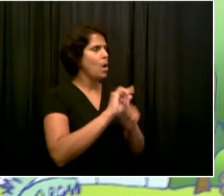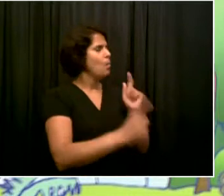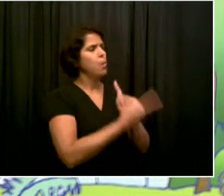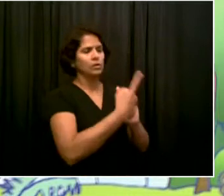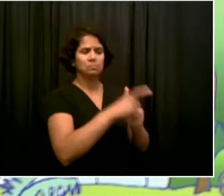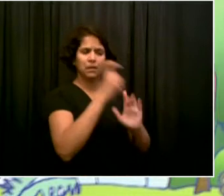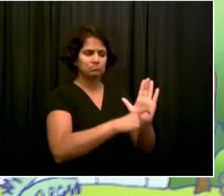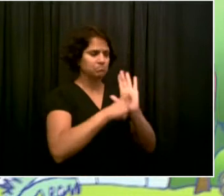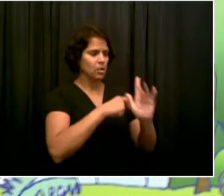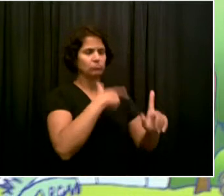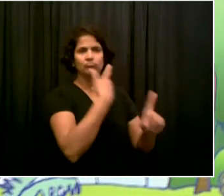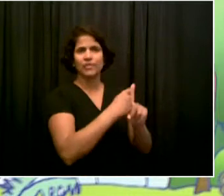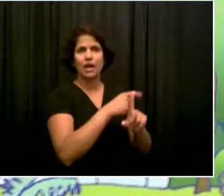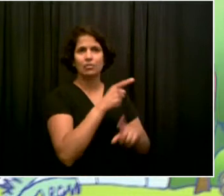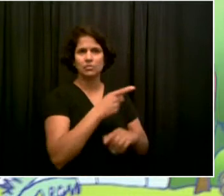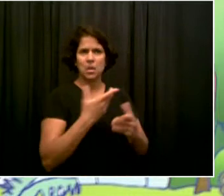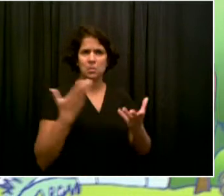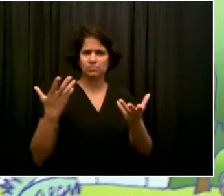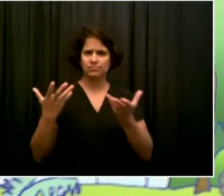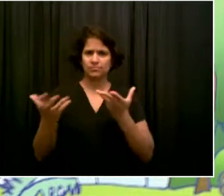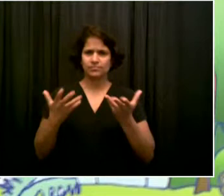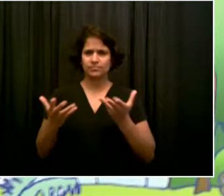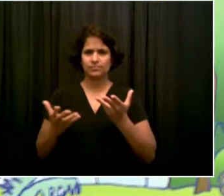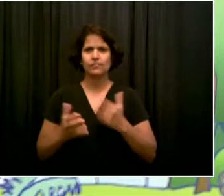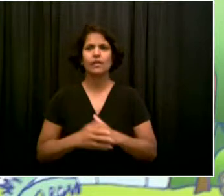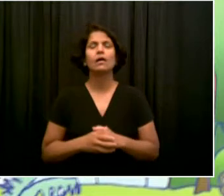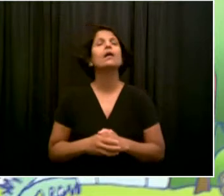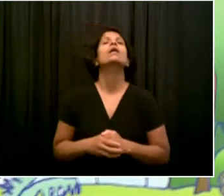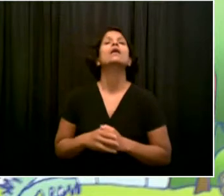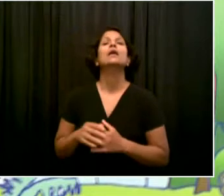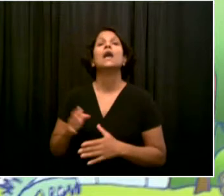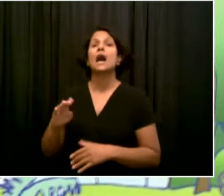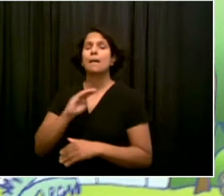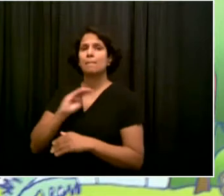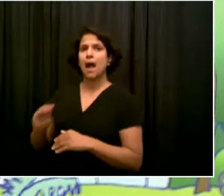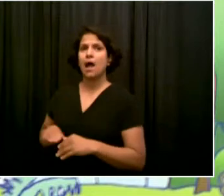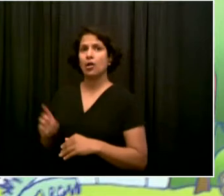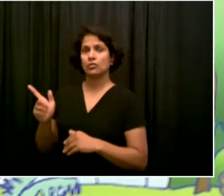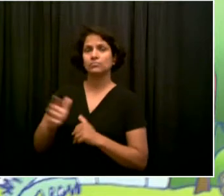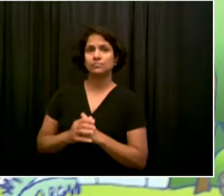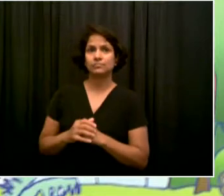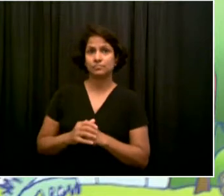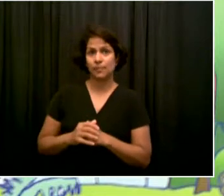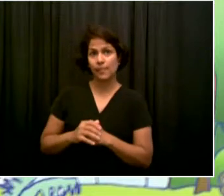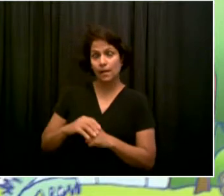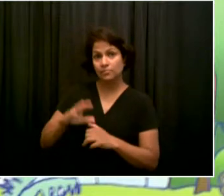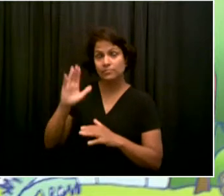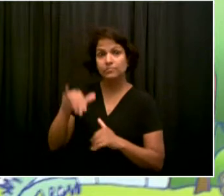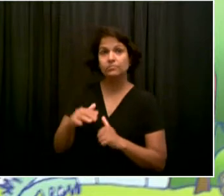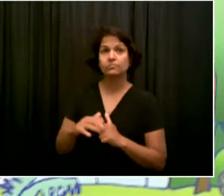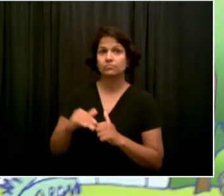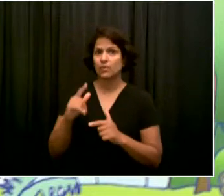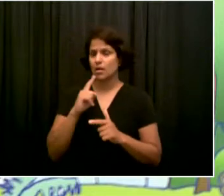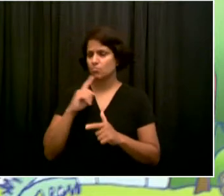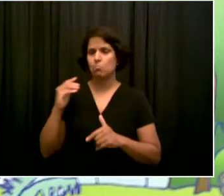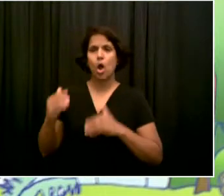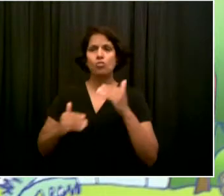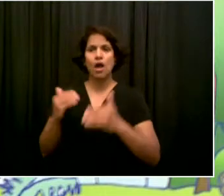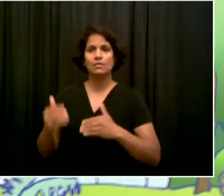WITH A PRIVATE ENTITY SAYING